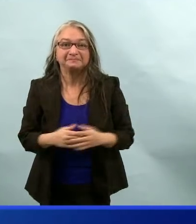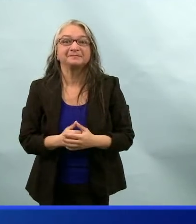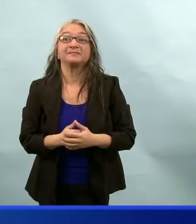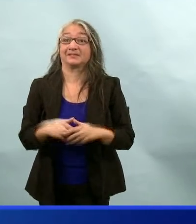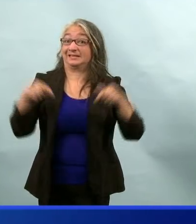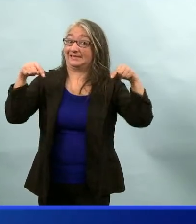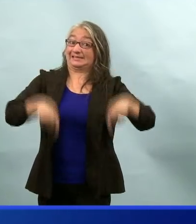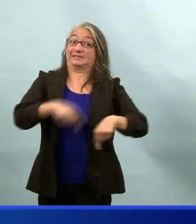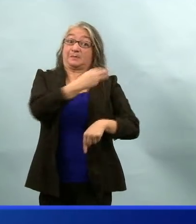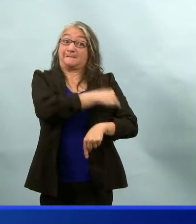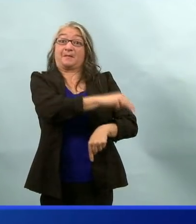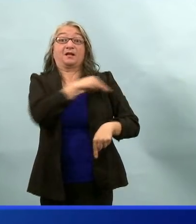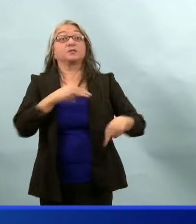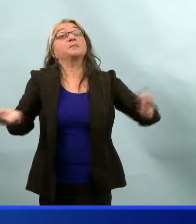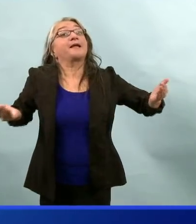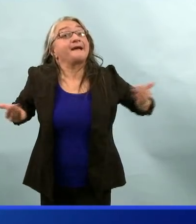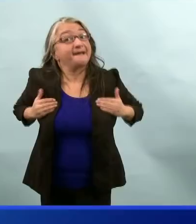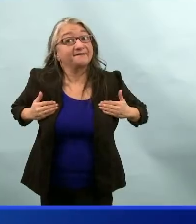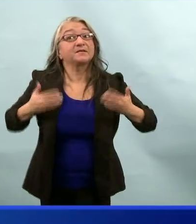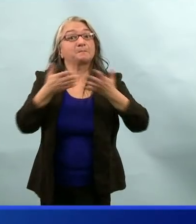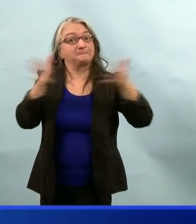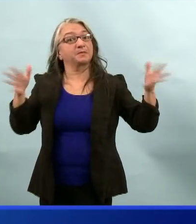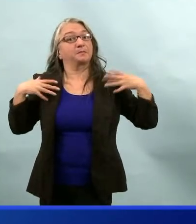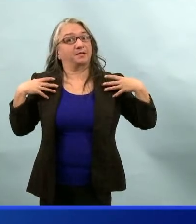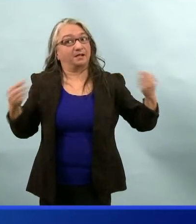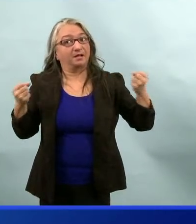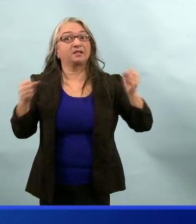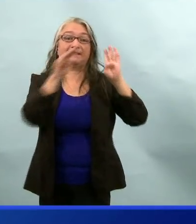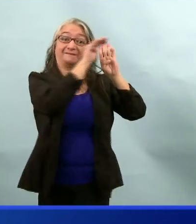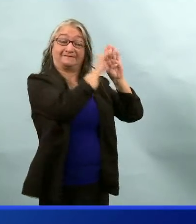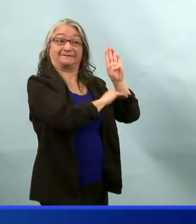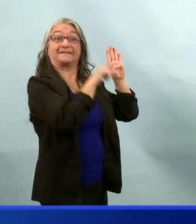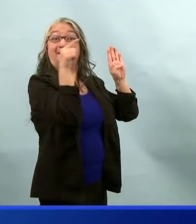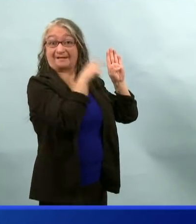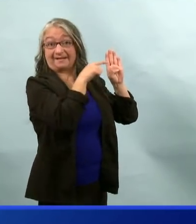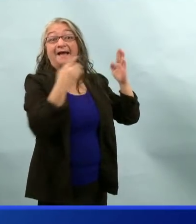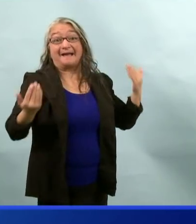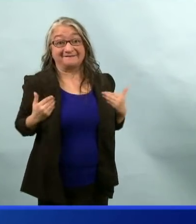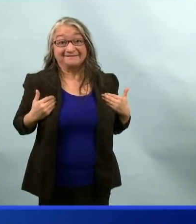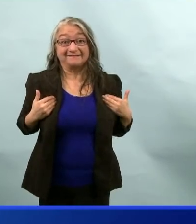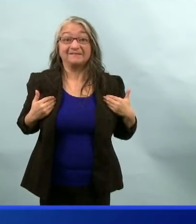uh enforcement and enforcement is very important in those orders enforcement is out there we have